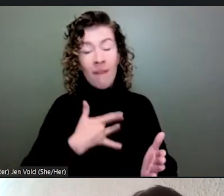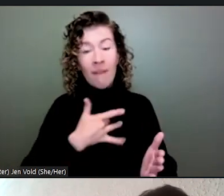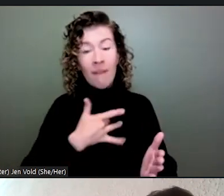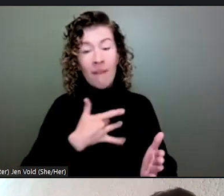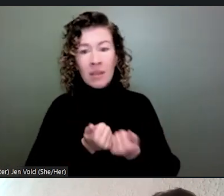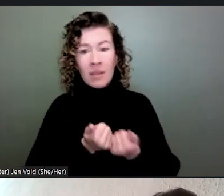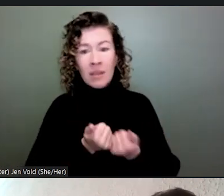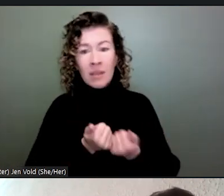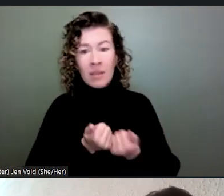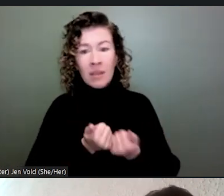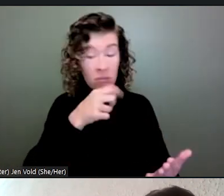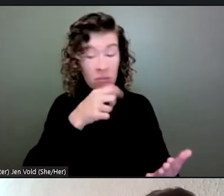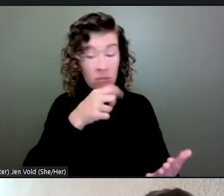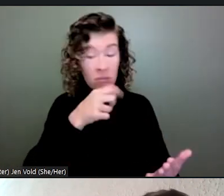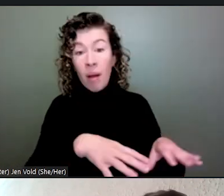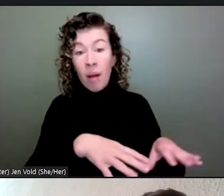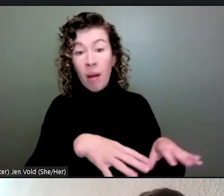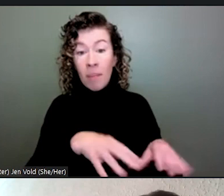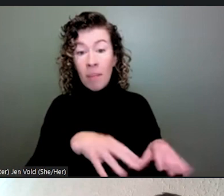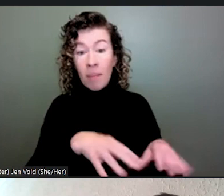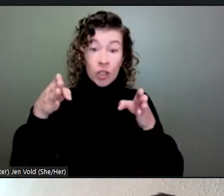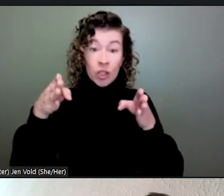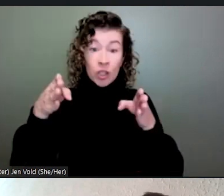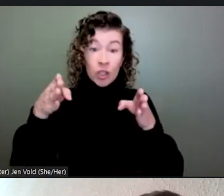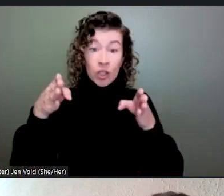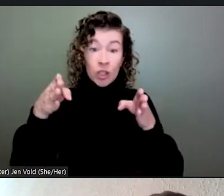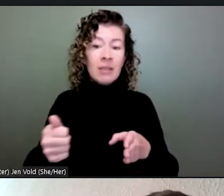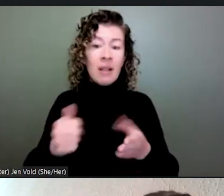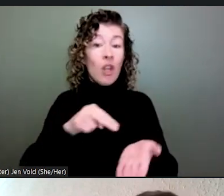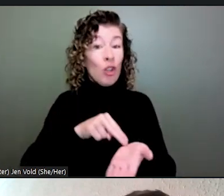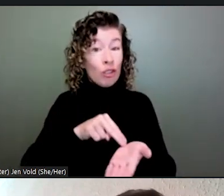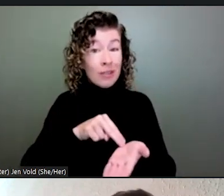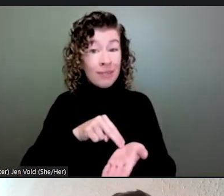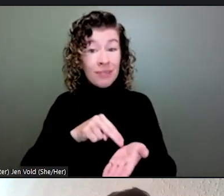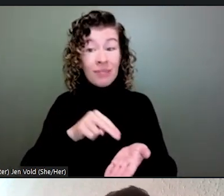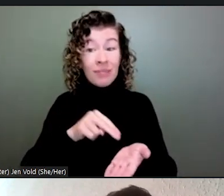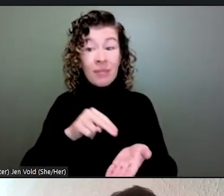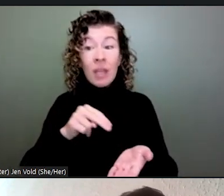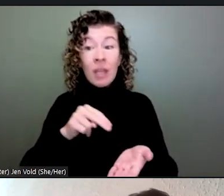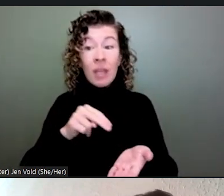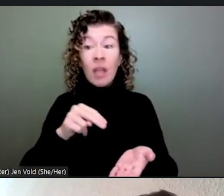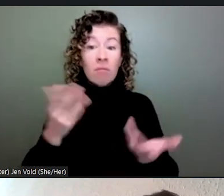So this person actually was a nurse, for example, was functioning, you know, working really well in ordinary life.